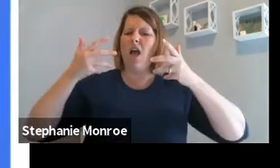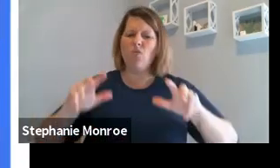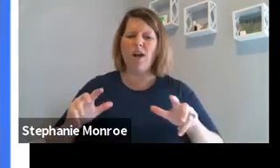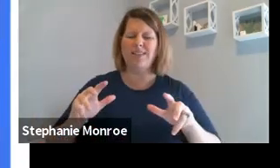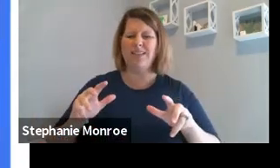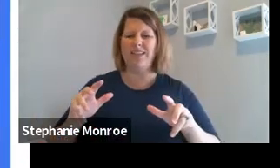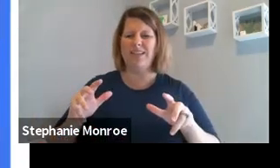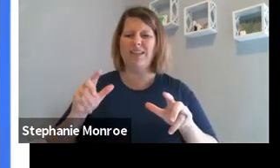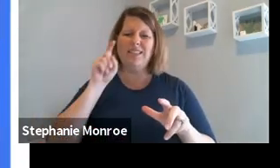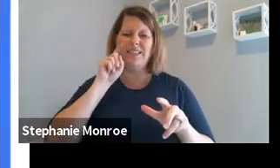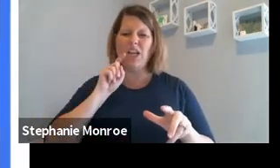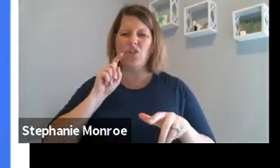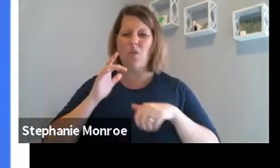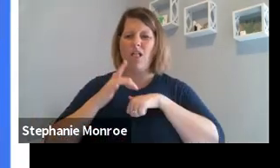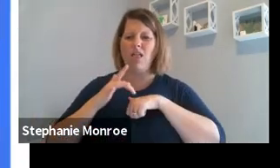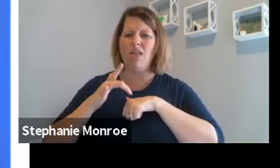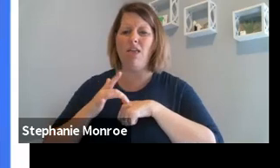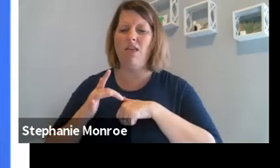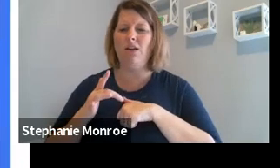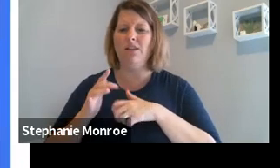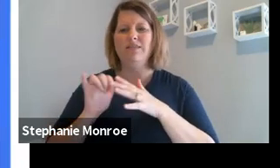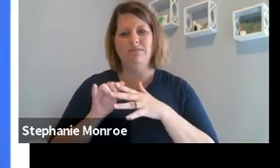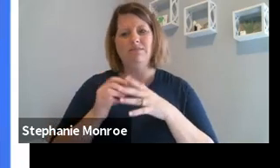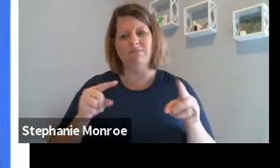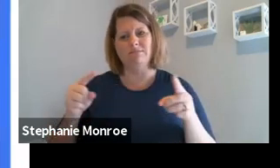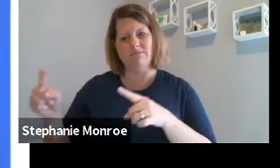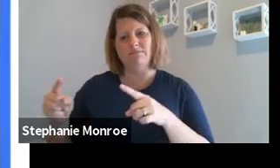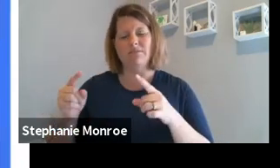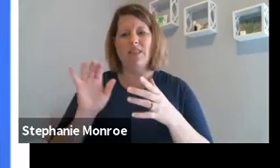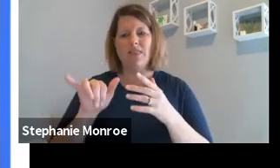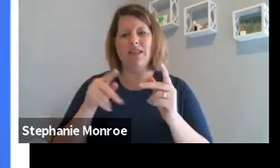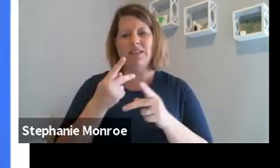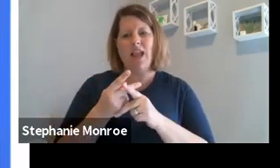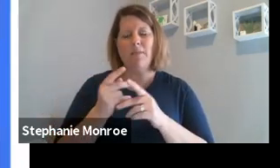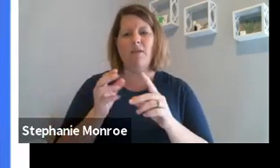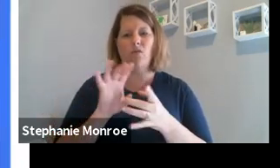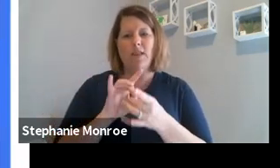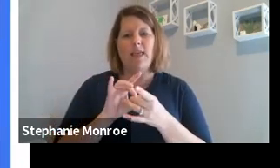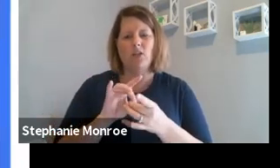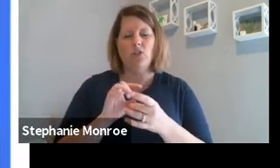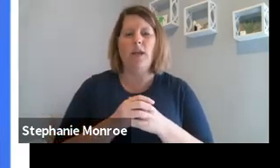that is very abundant in this type of relationship, because the individuals